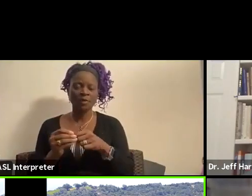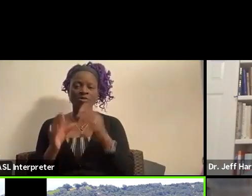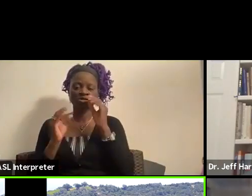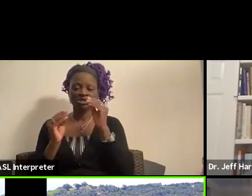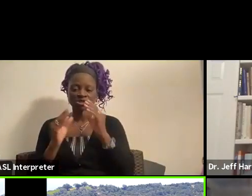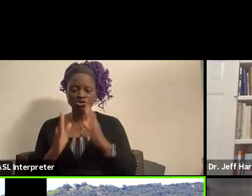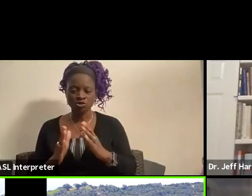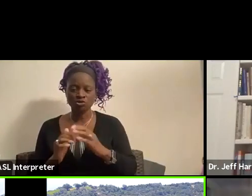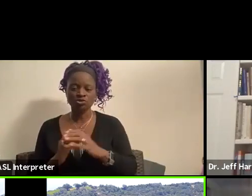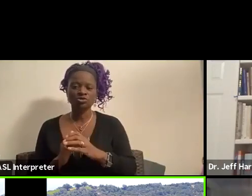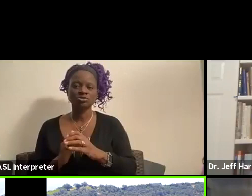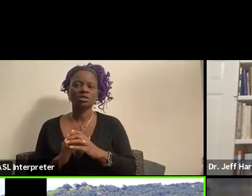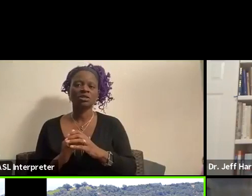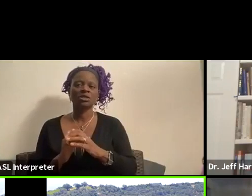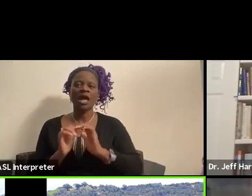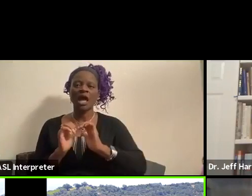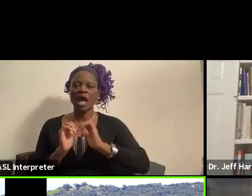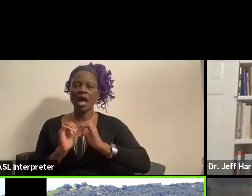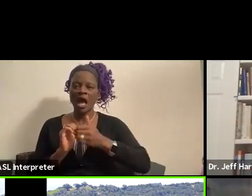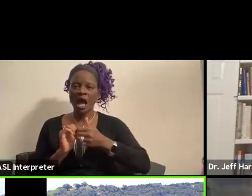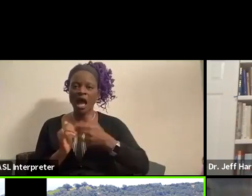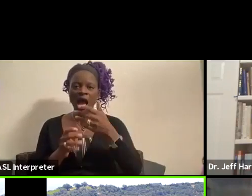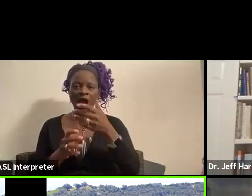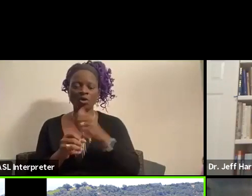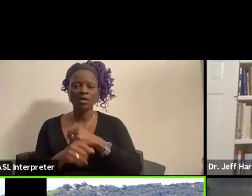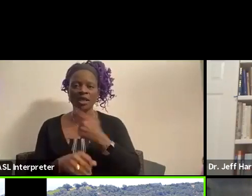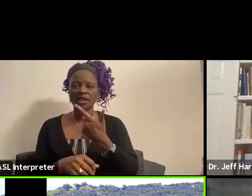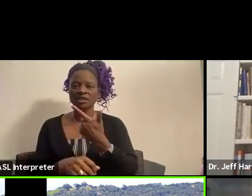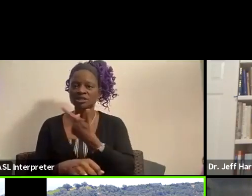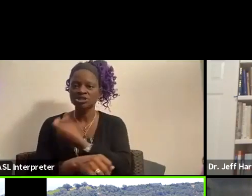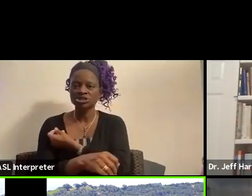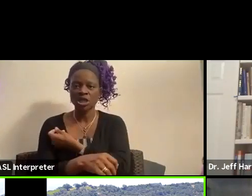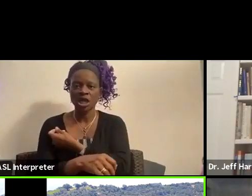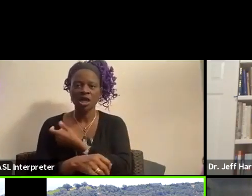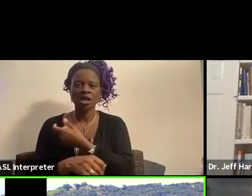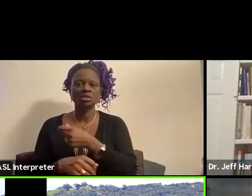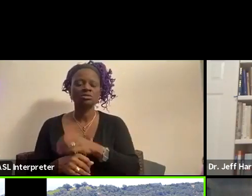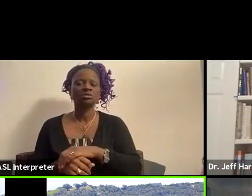So whether they should wait, they should get it from their health care provider or